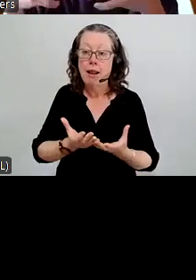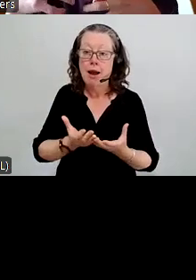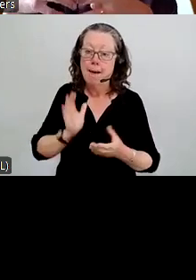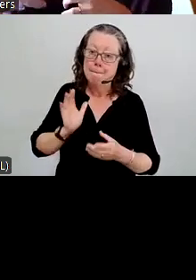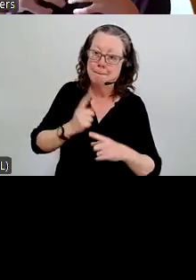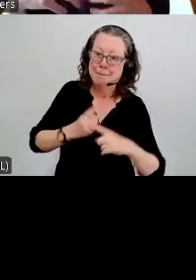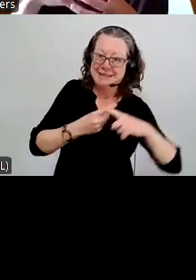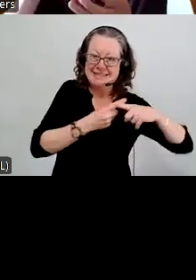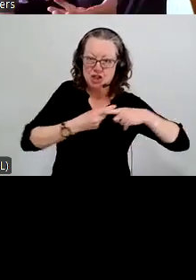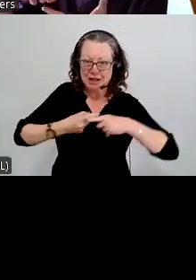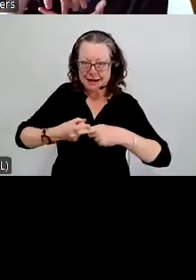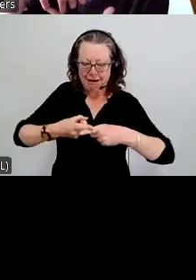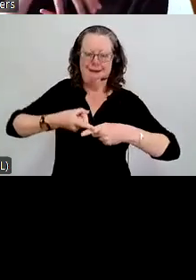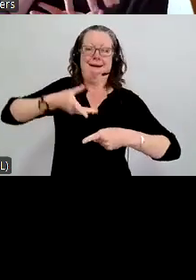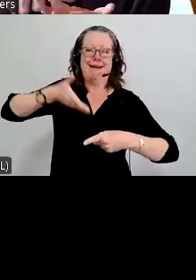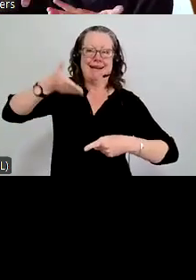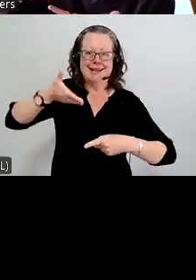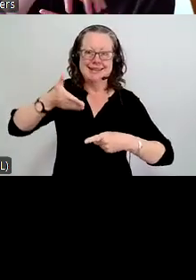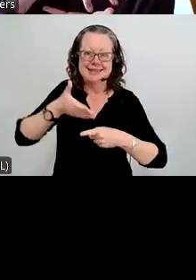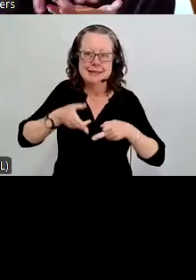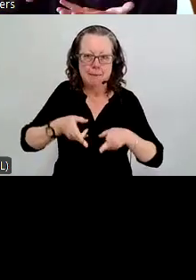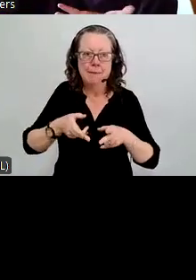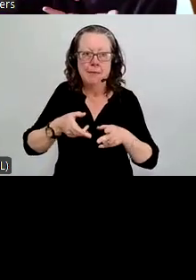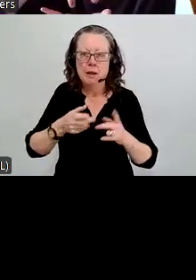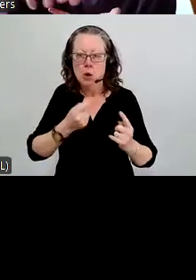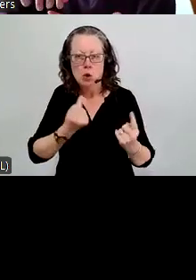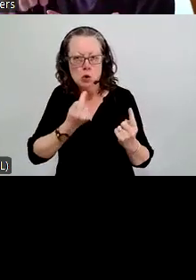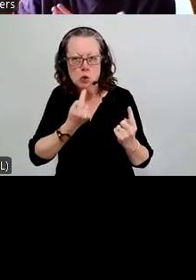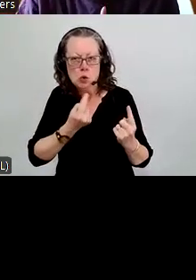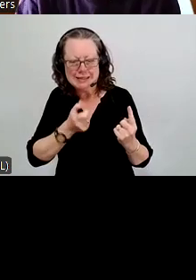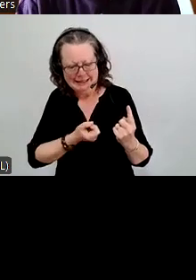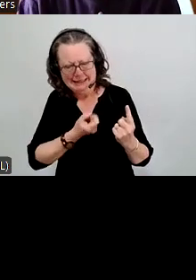the coordinates of who's near this person, and then serving ads in the group there.